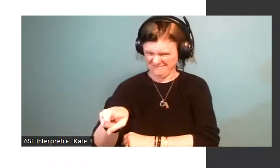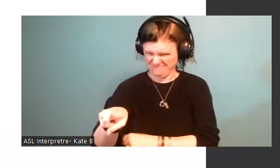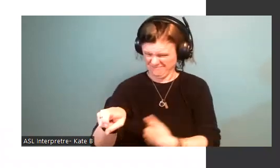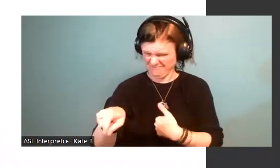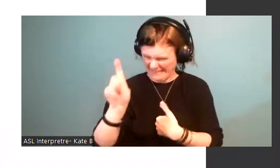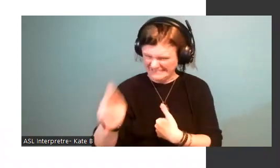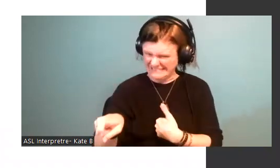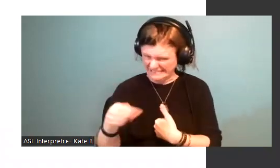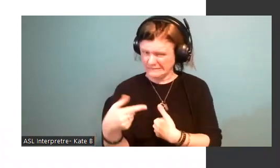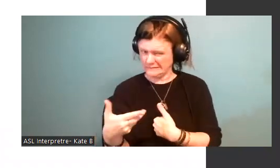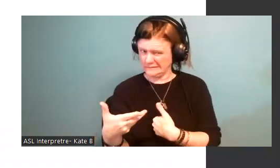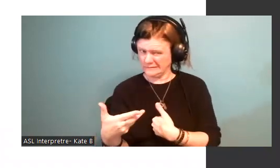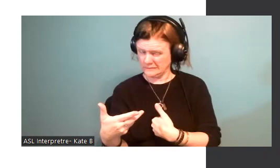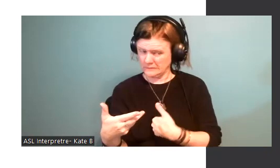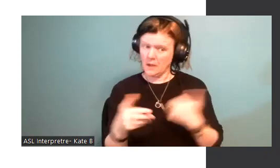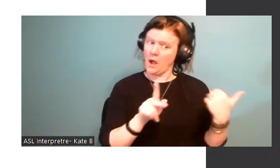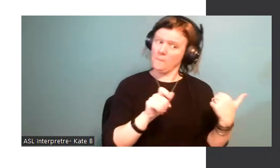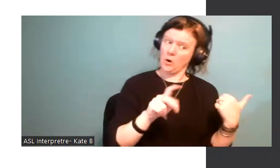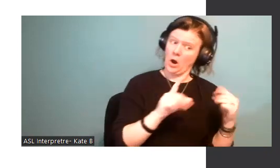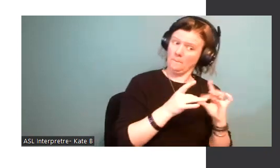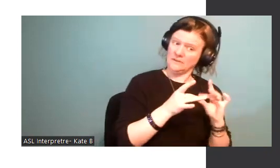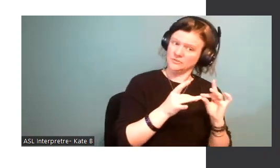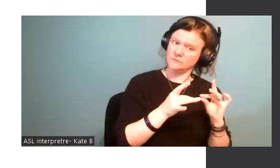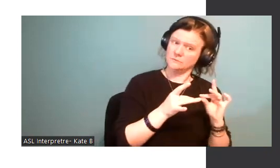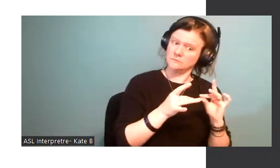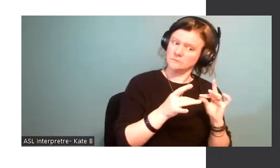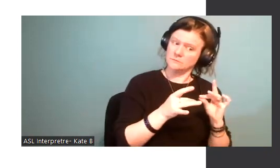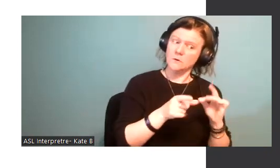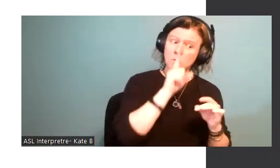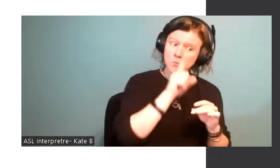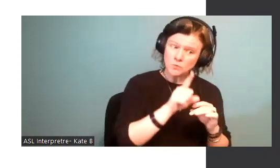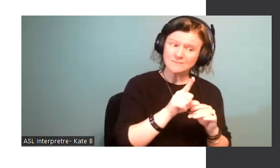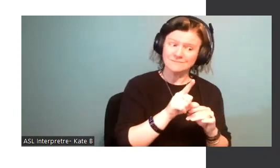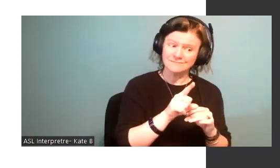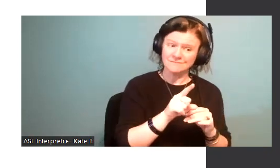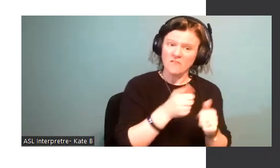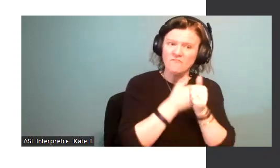benefits and challenge, here is the rules of